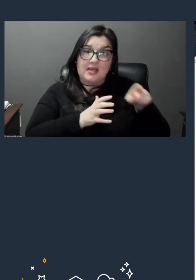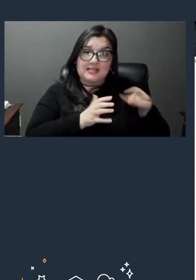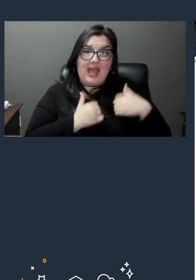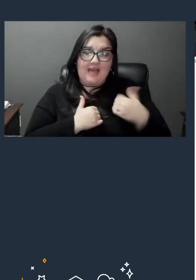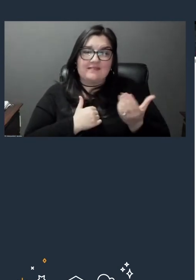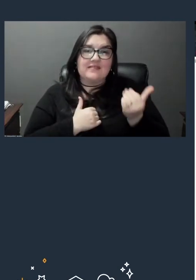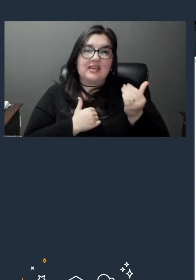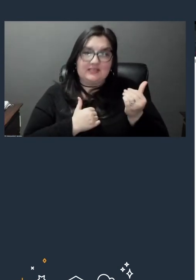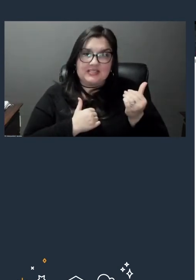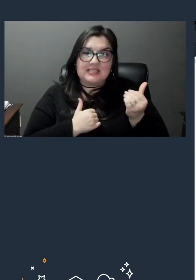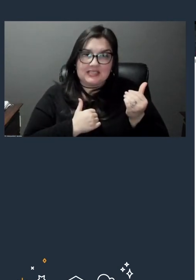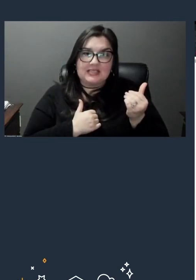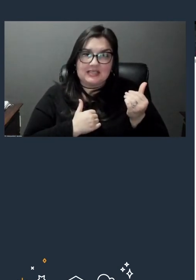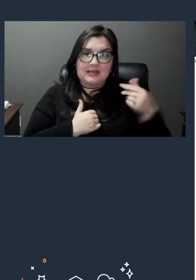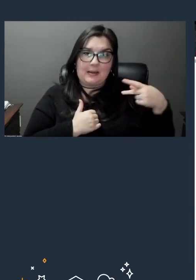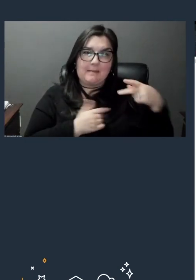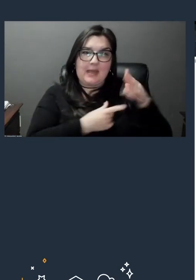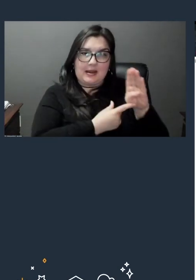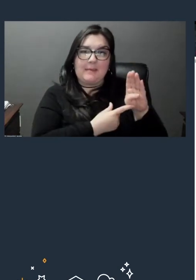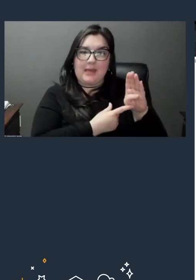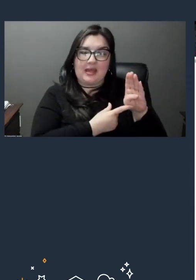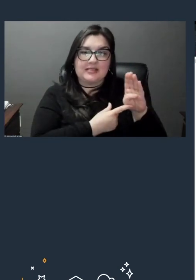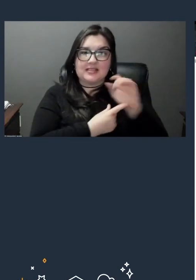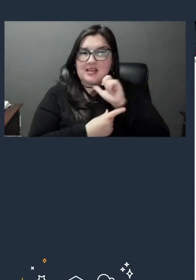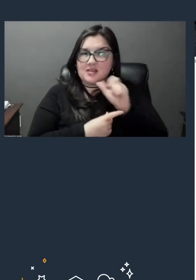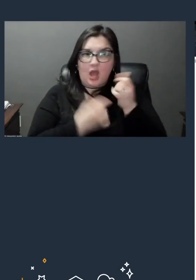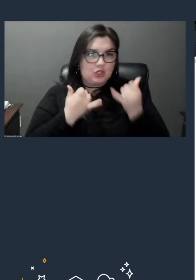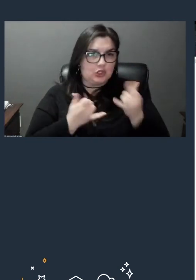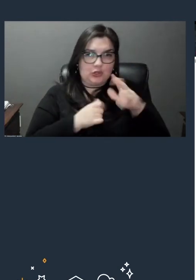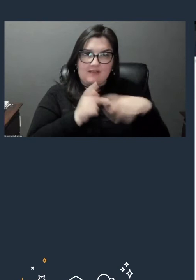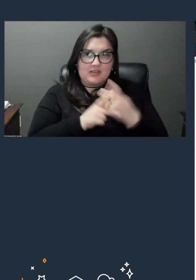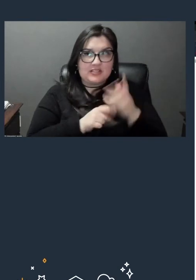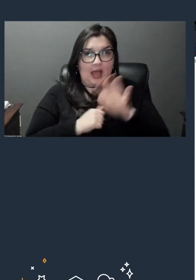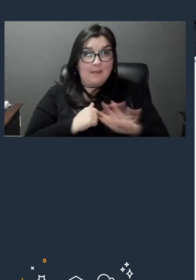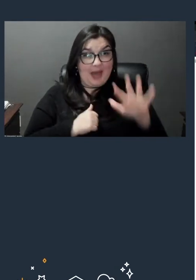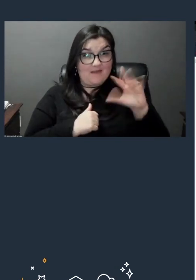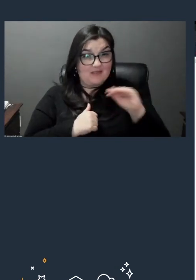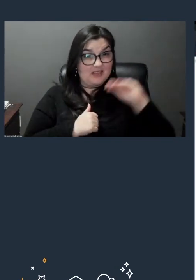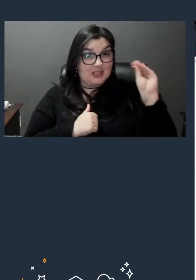of non-current version bytes that represent about 50% of the total storage of the bucket.